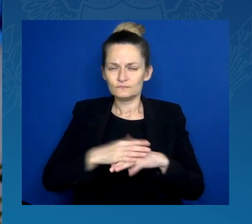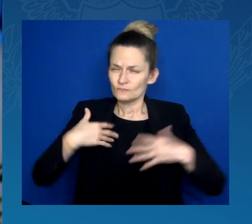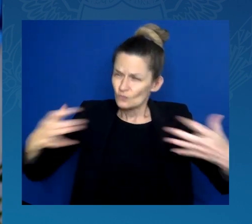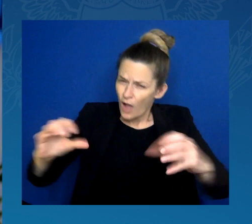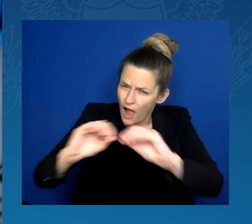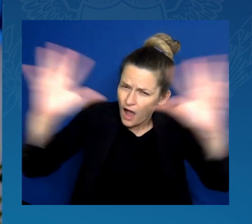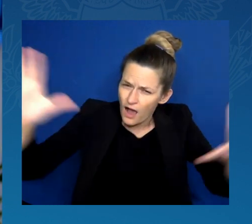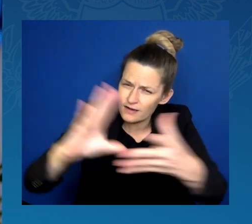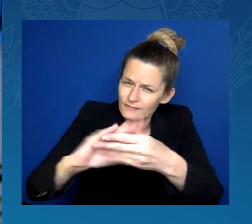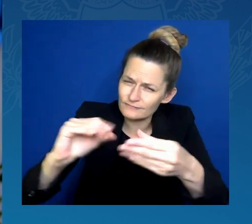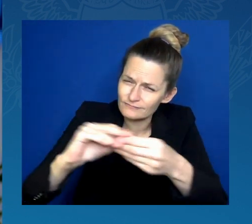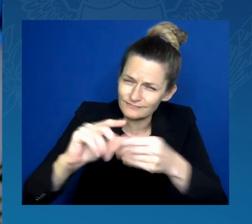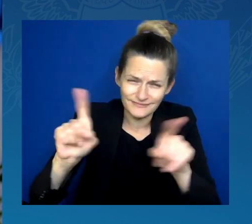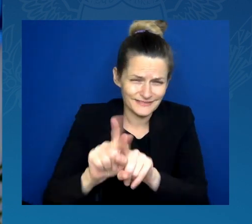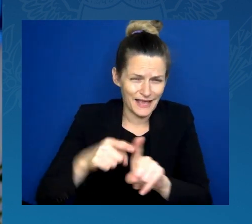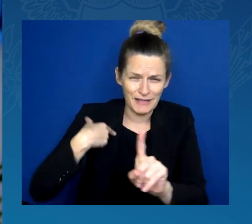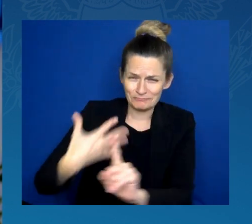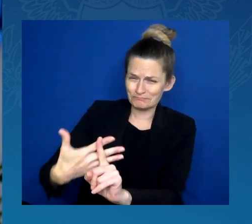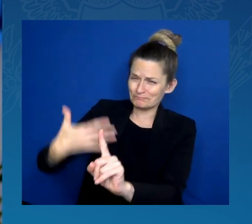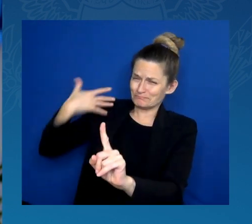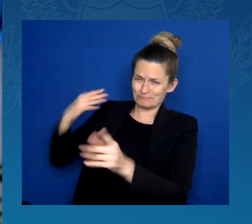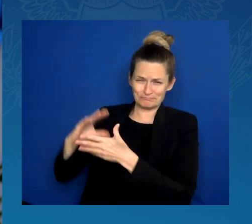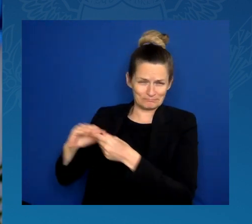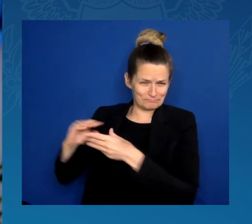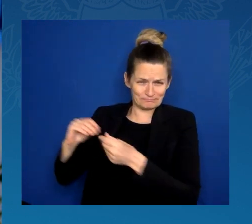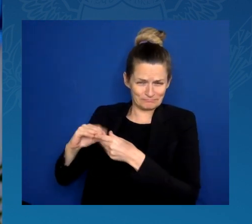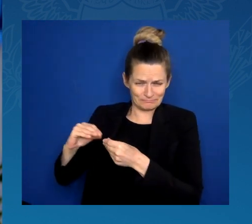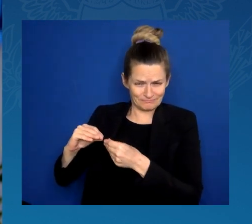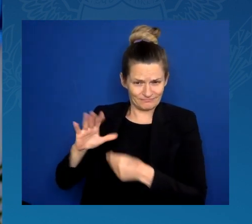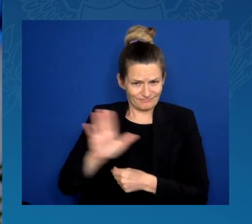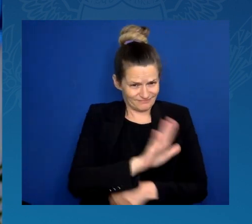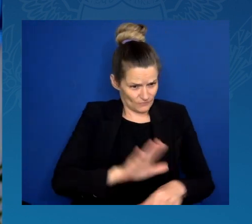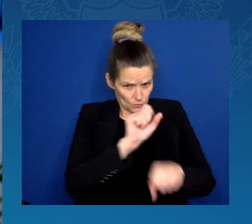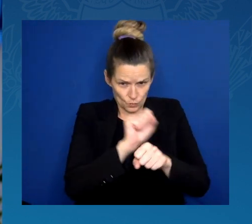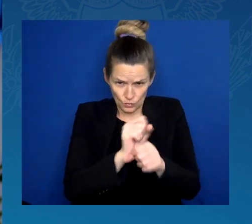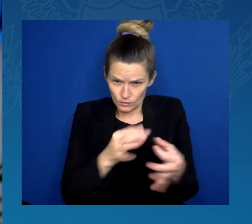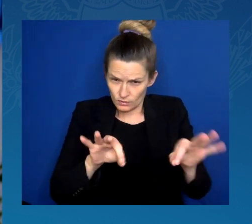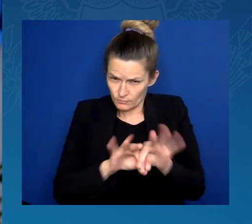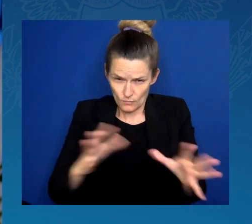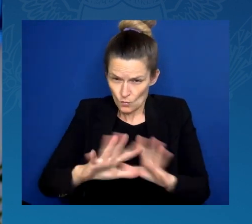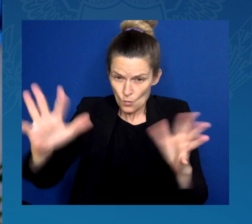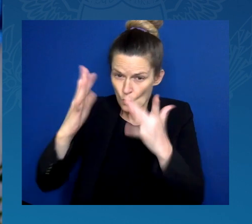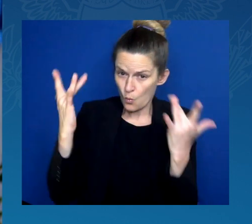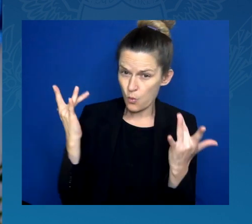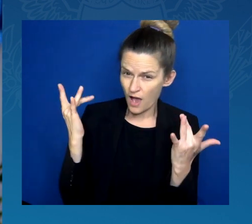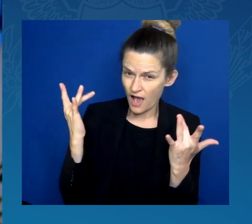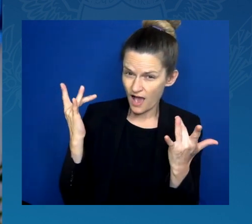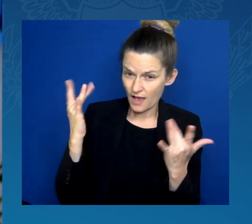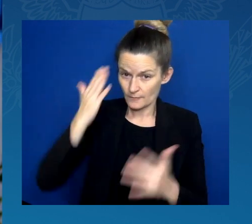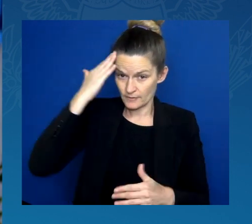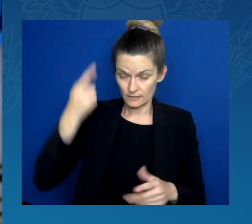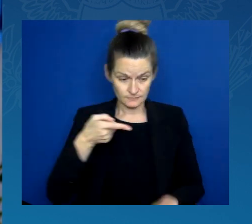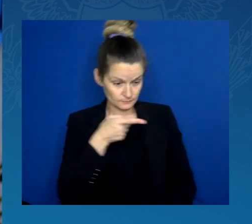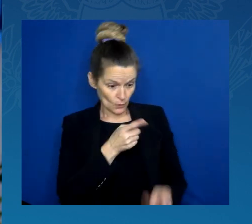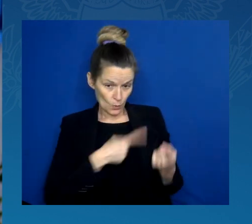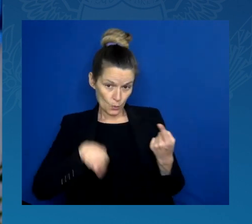because when union wages are up, everybody's wages go up; when union workplaces --